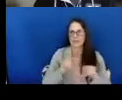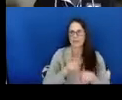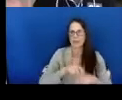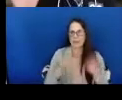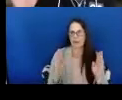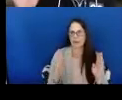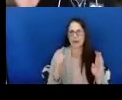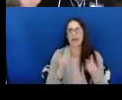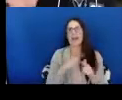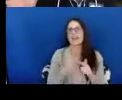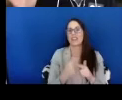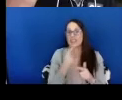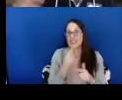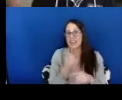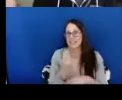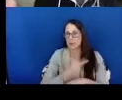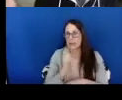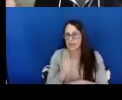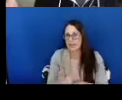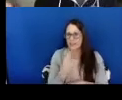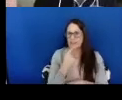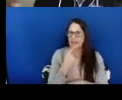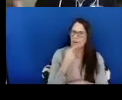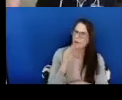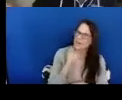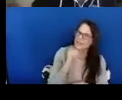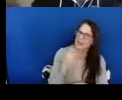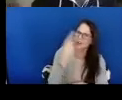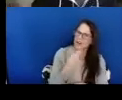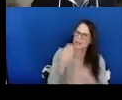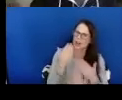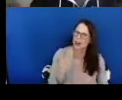said well that's not a reason to not offer services at all so you can get out of offering